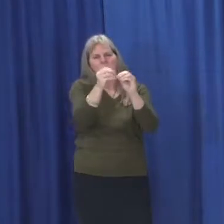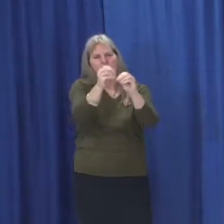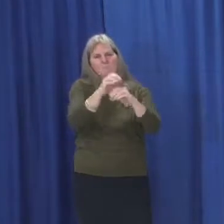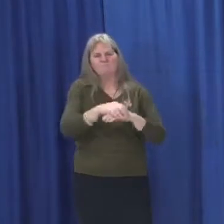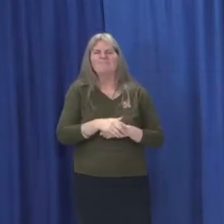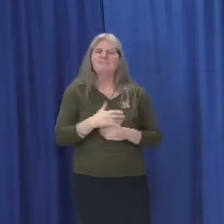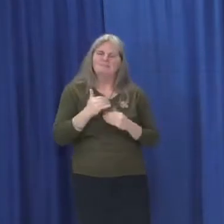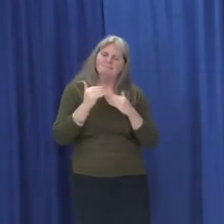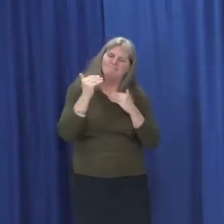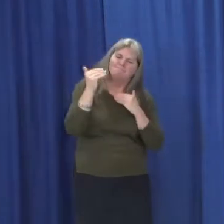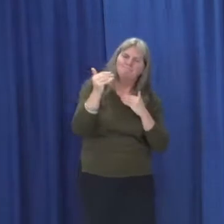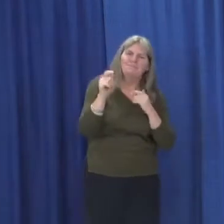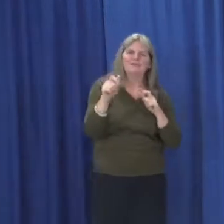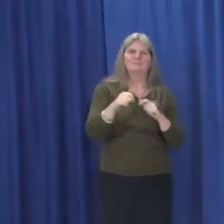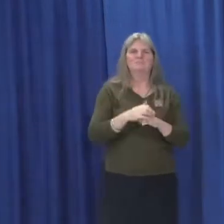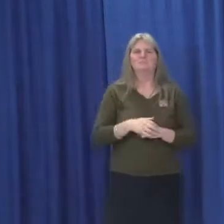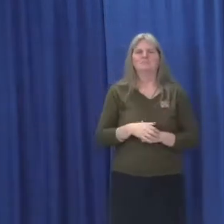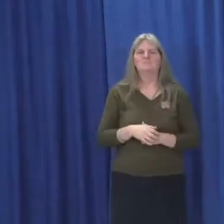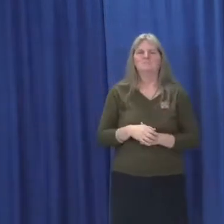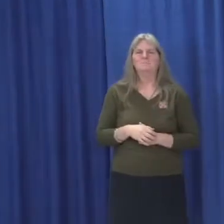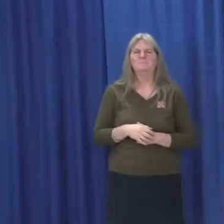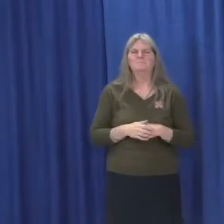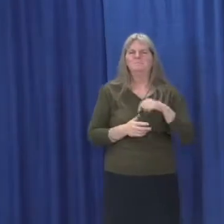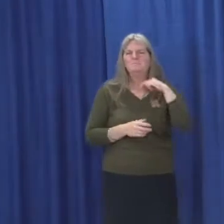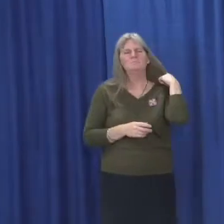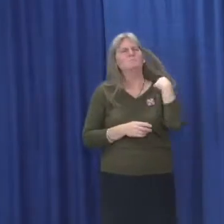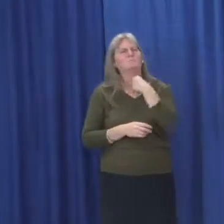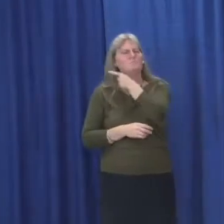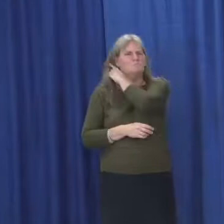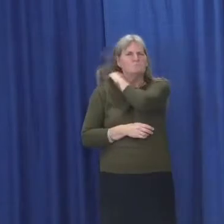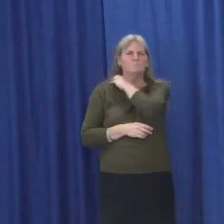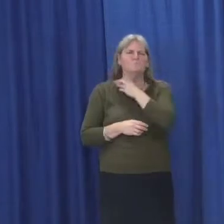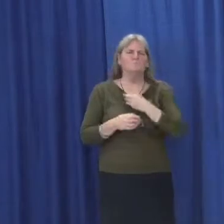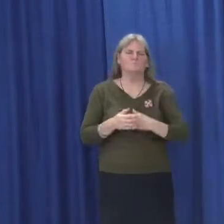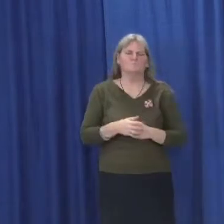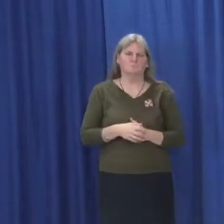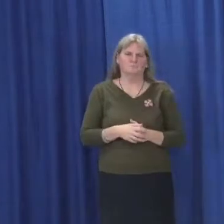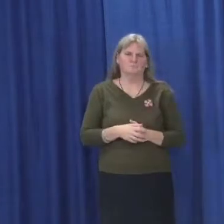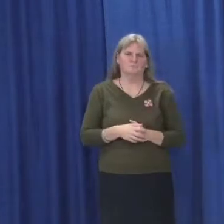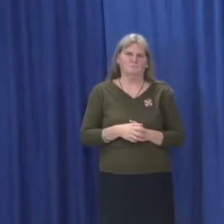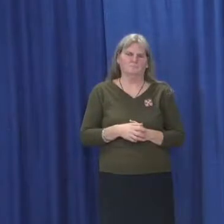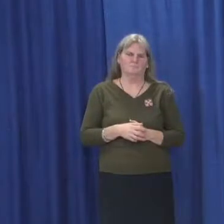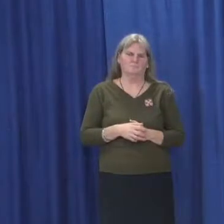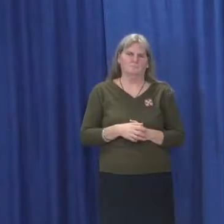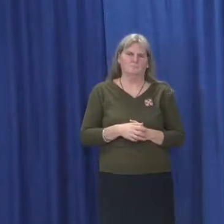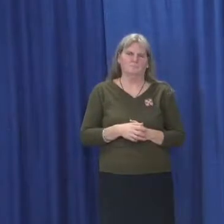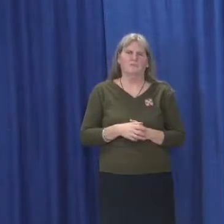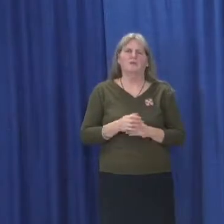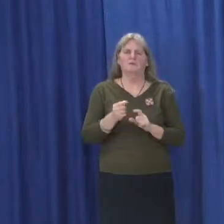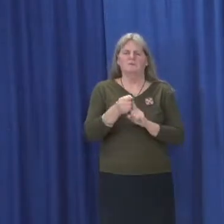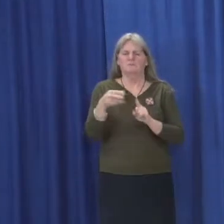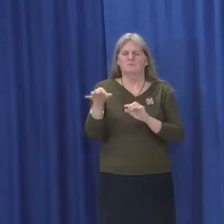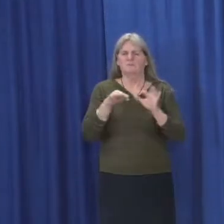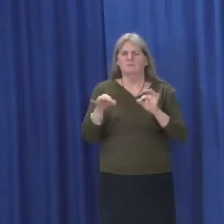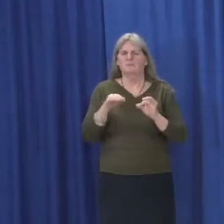There still a way to go. Let me talk about our